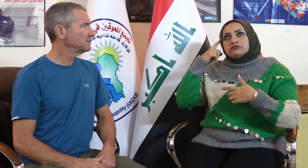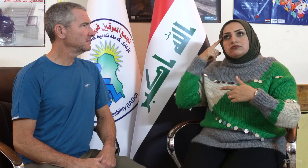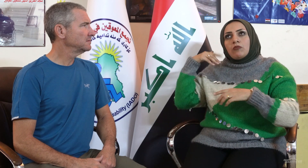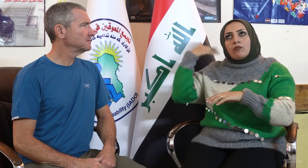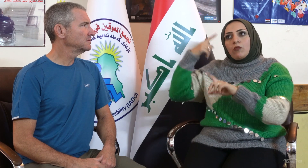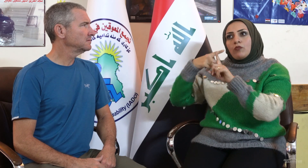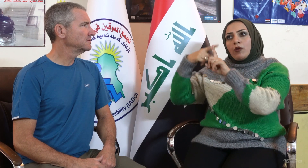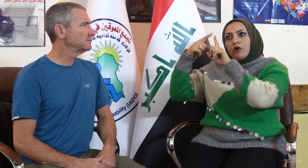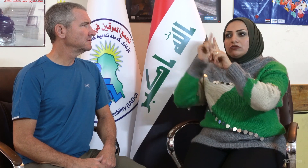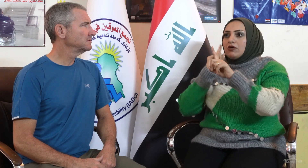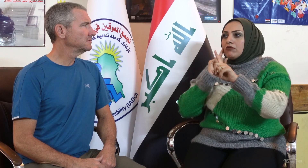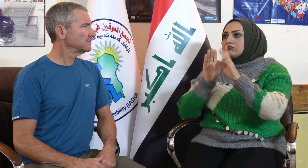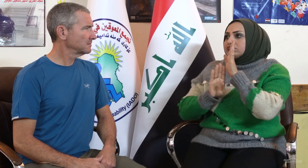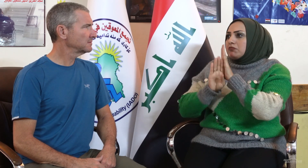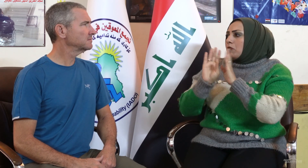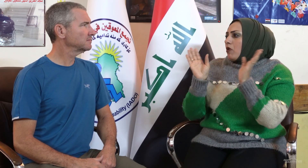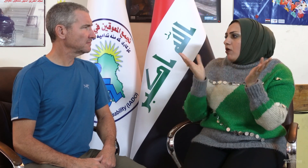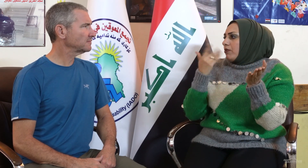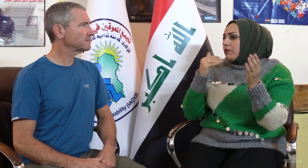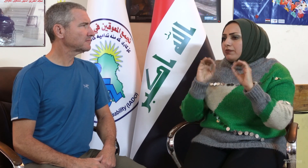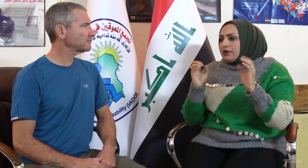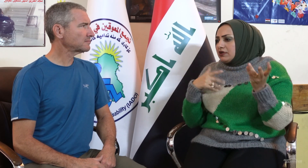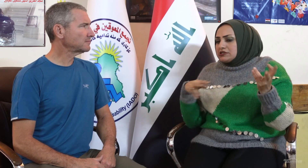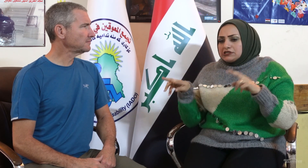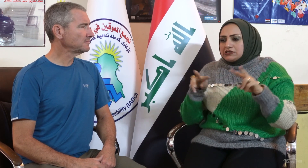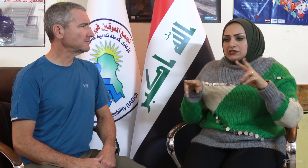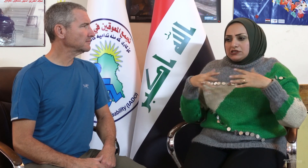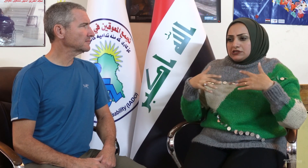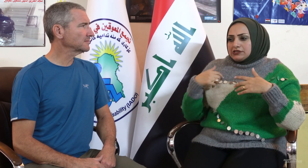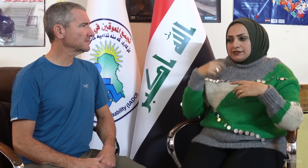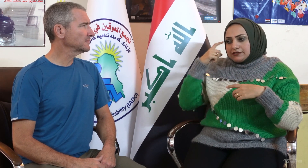When you consider what is needed to help Deaf students thrive, there isn’t enough out there.